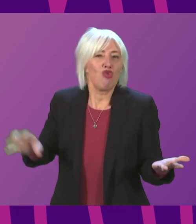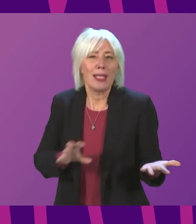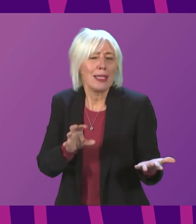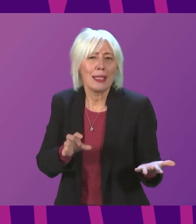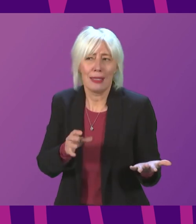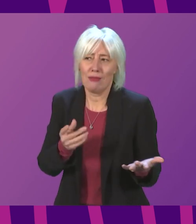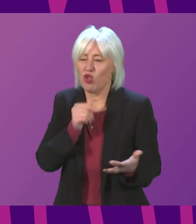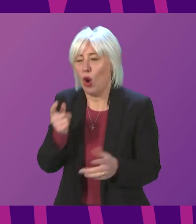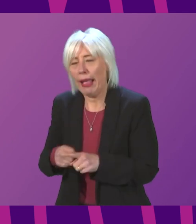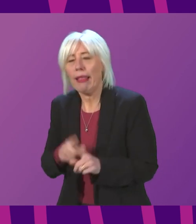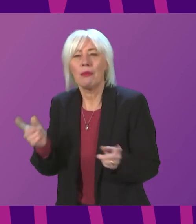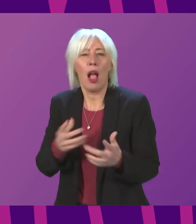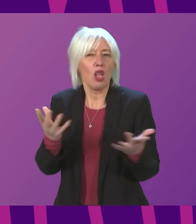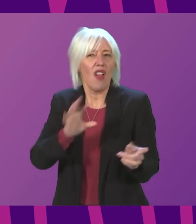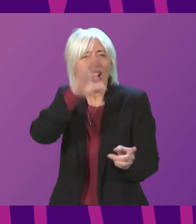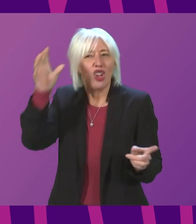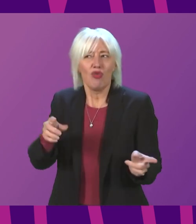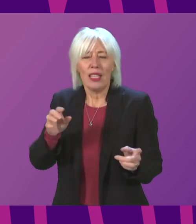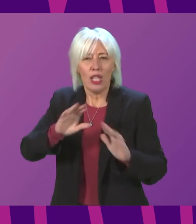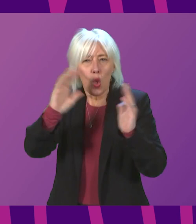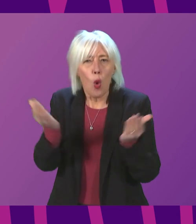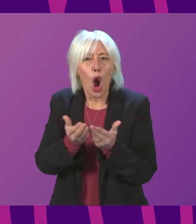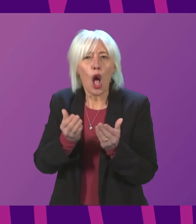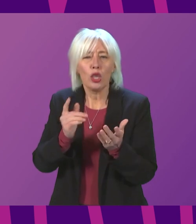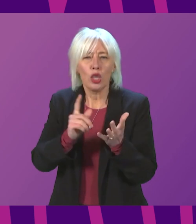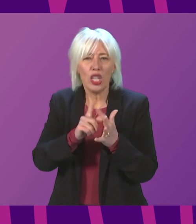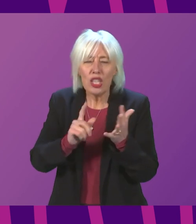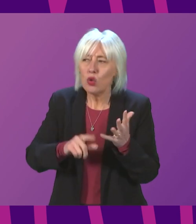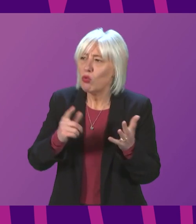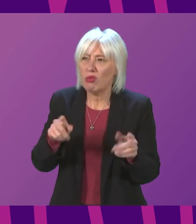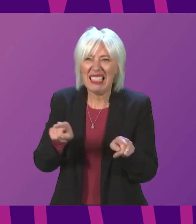countries across the world are implementing similar measures.